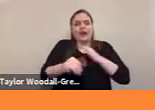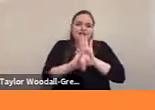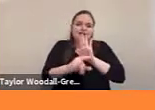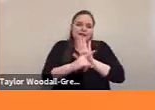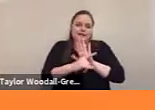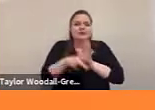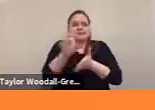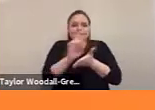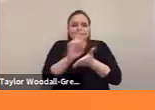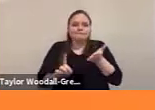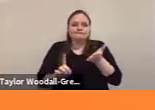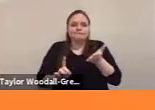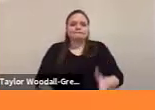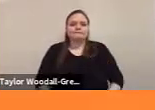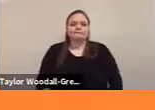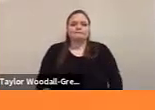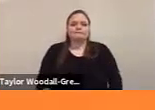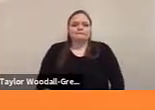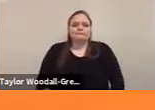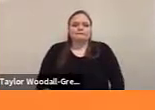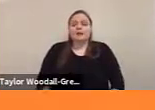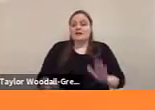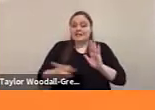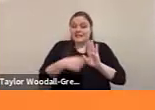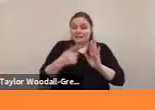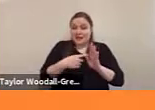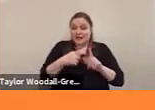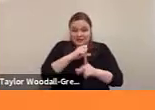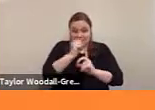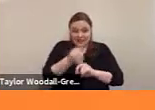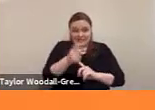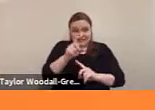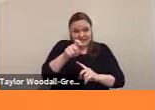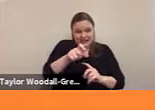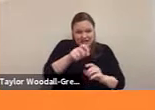Sometimes it's a case of needing to rework the design with different colors.